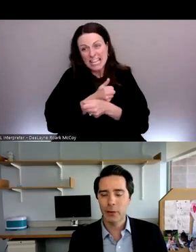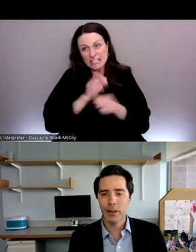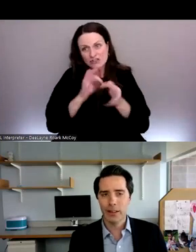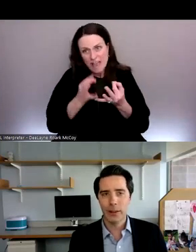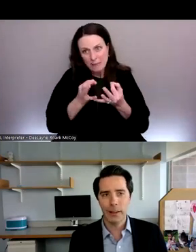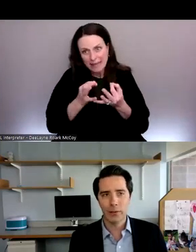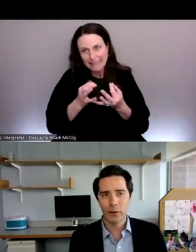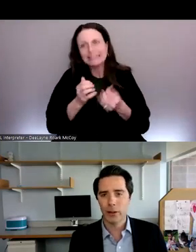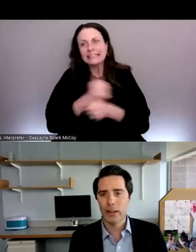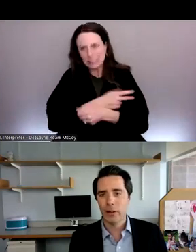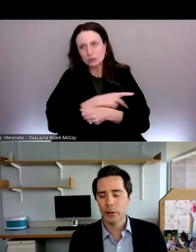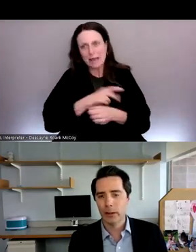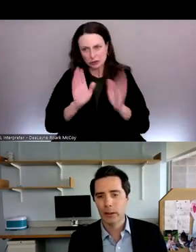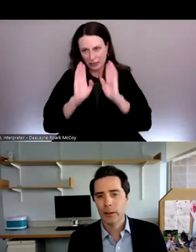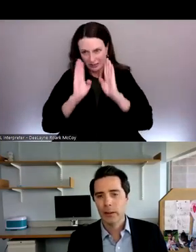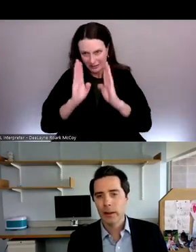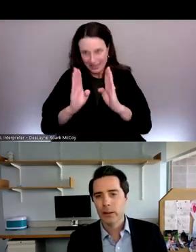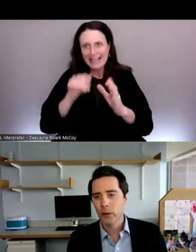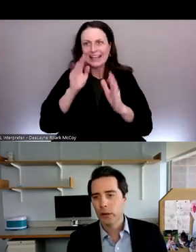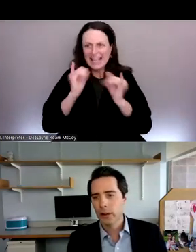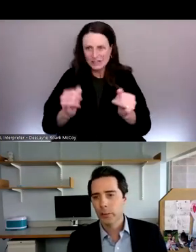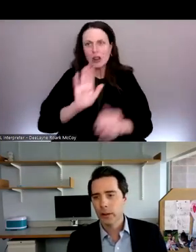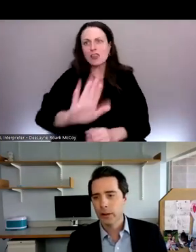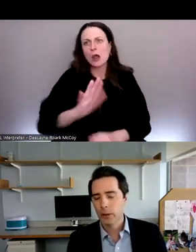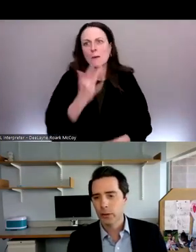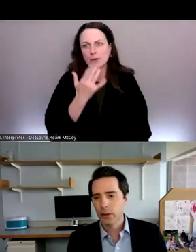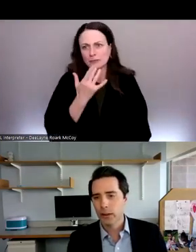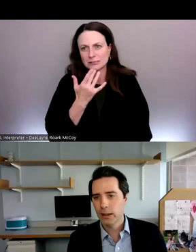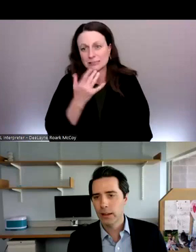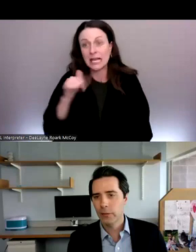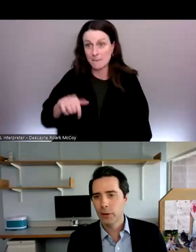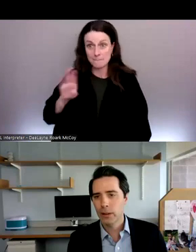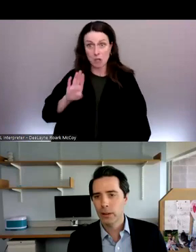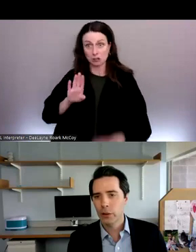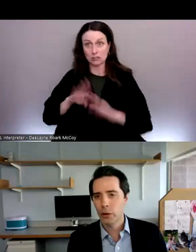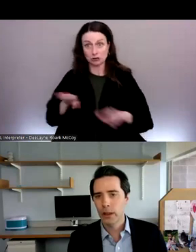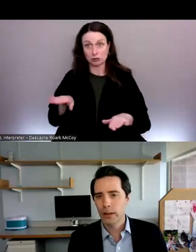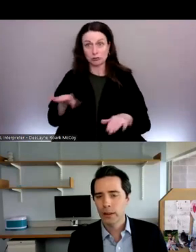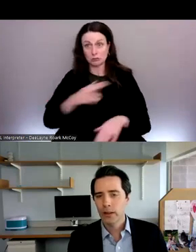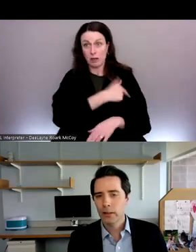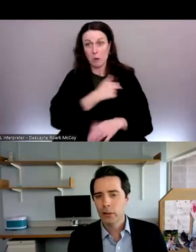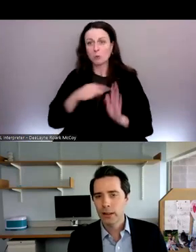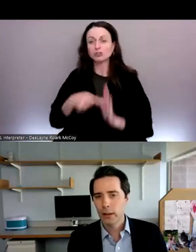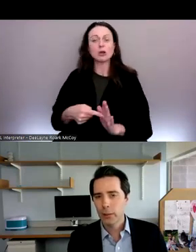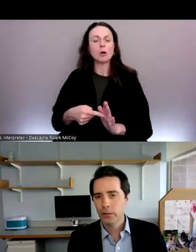they would like to be cared for individually and so here at Boston